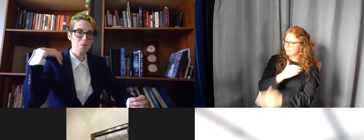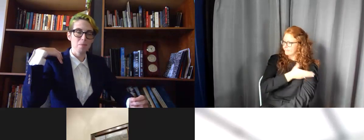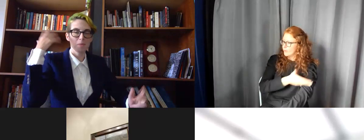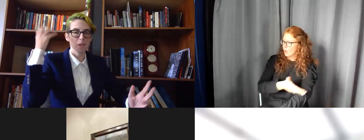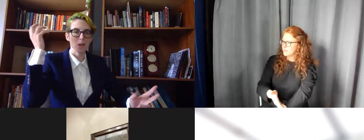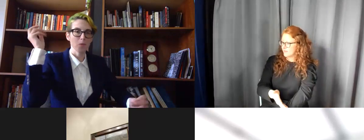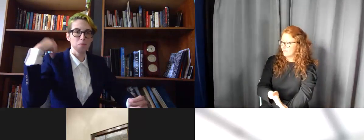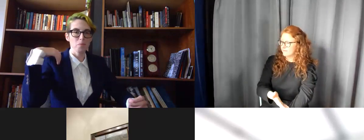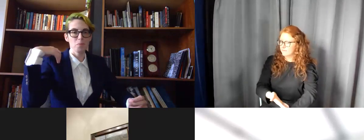Farrah Garland: you know.